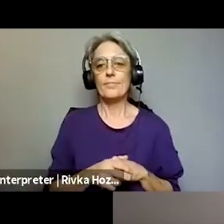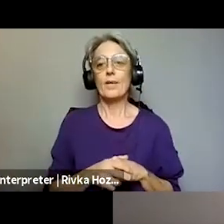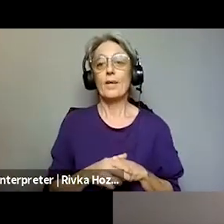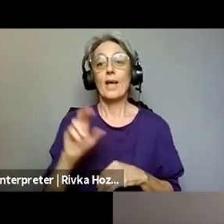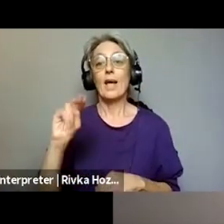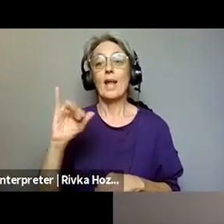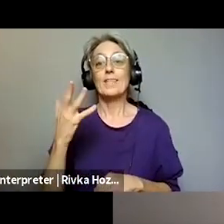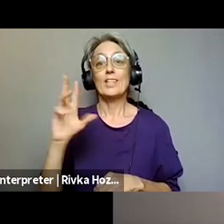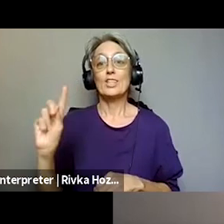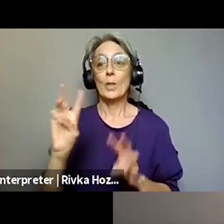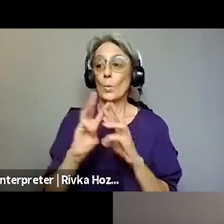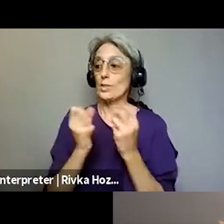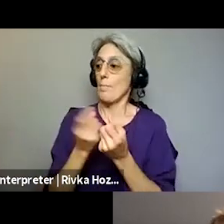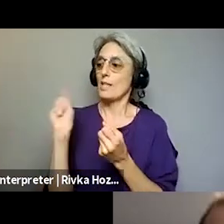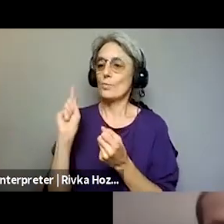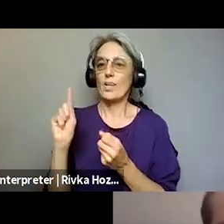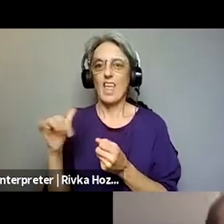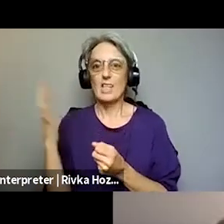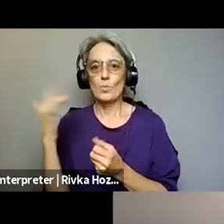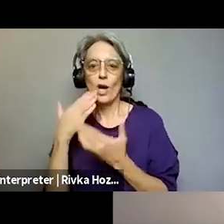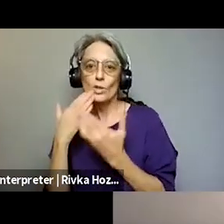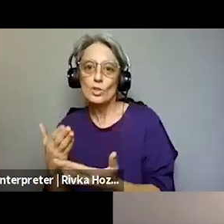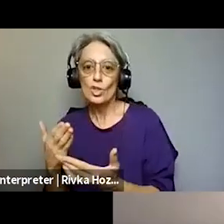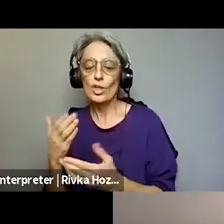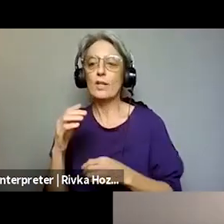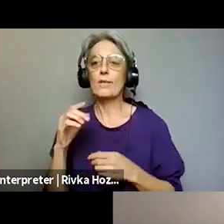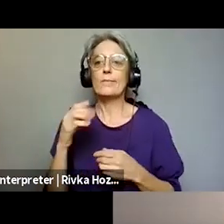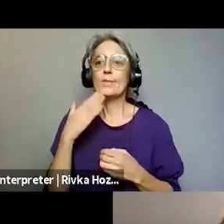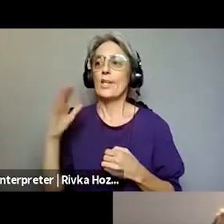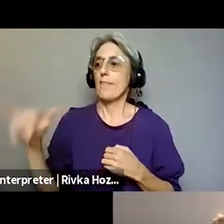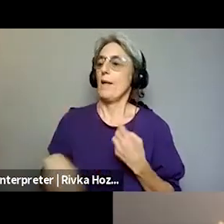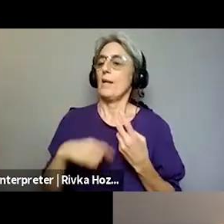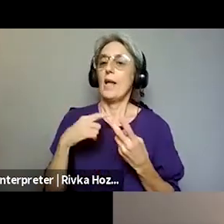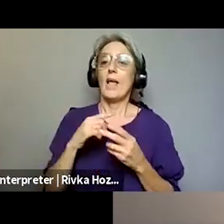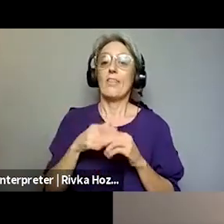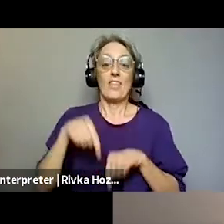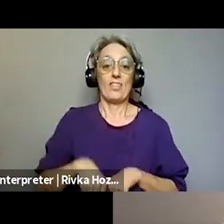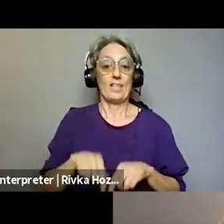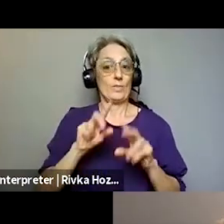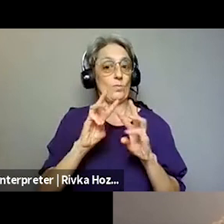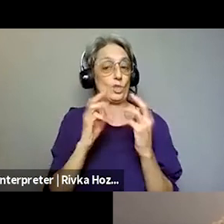workshop last week and then followed by this set of workshops and I think we really need to